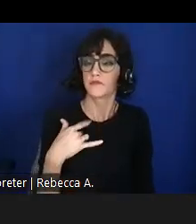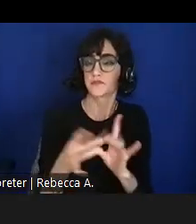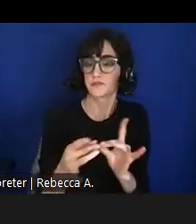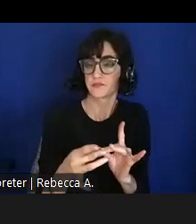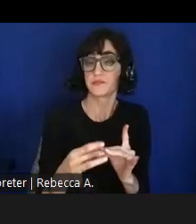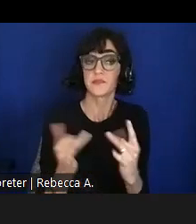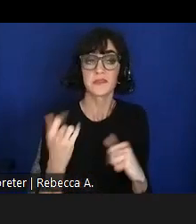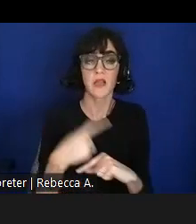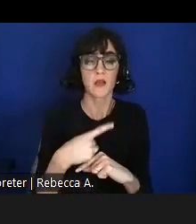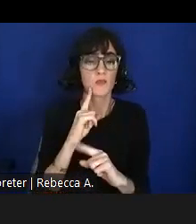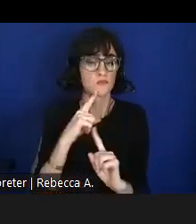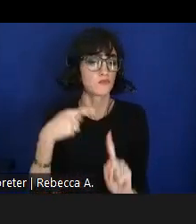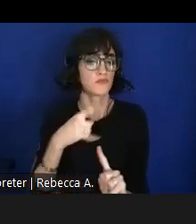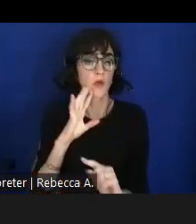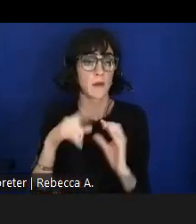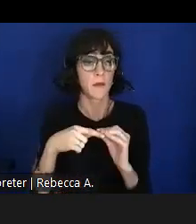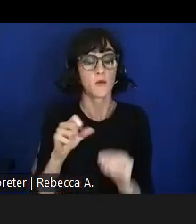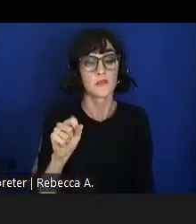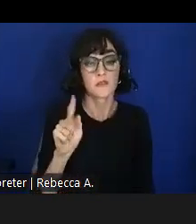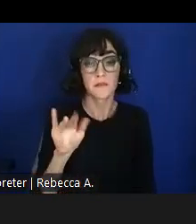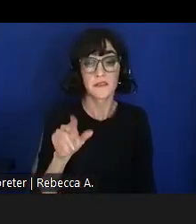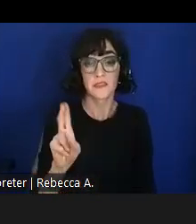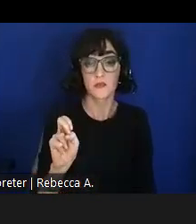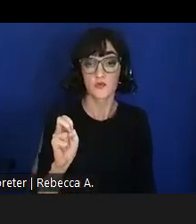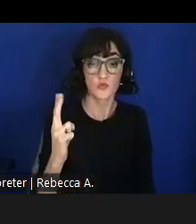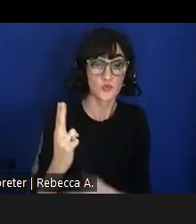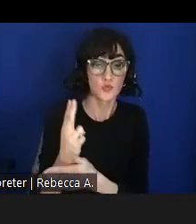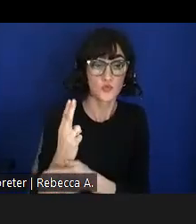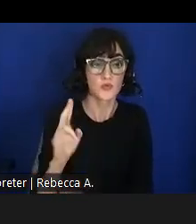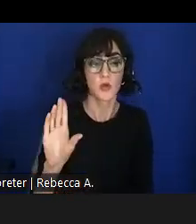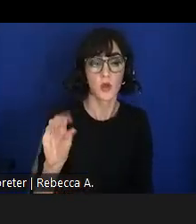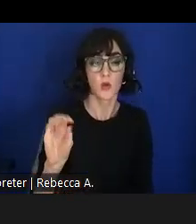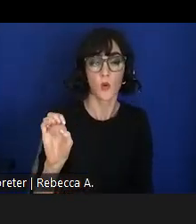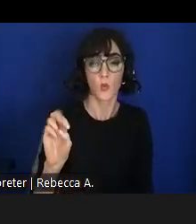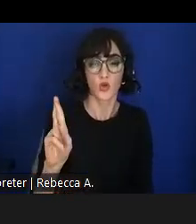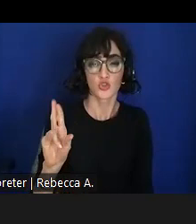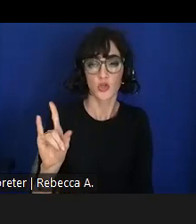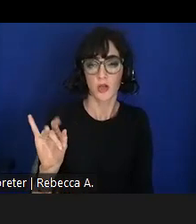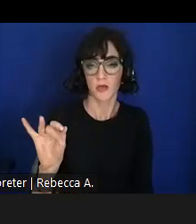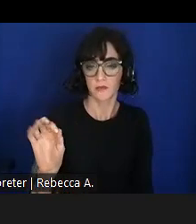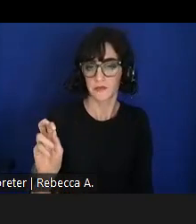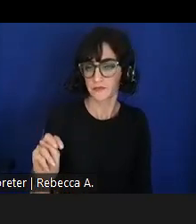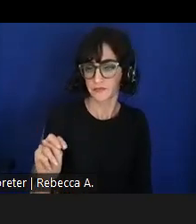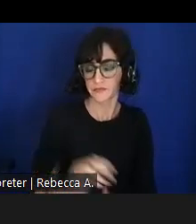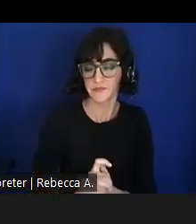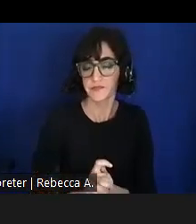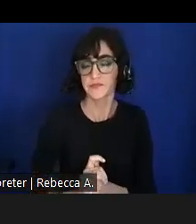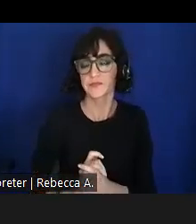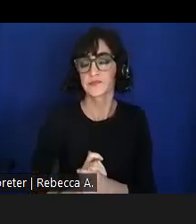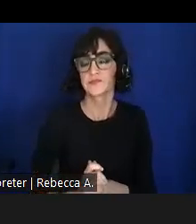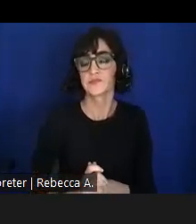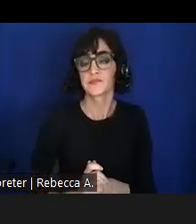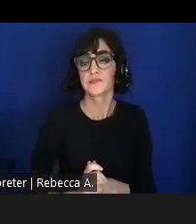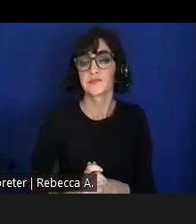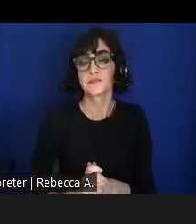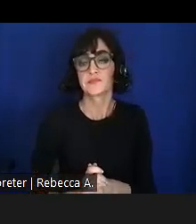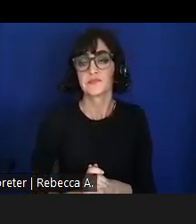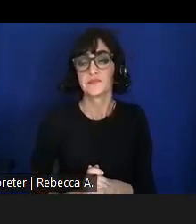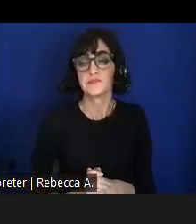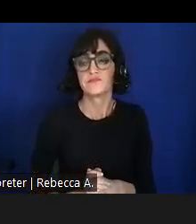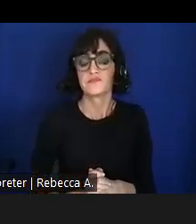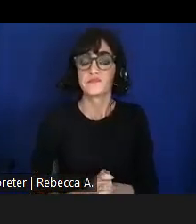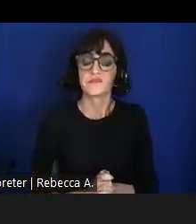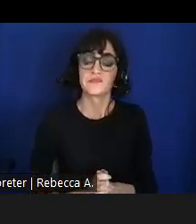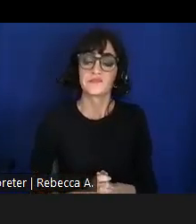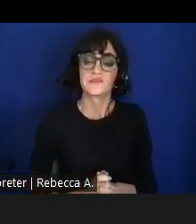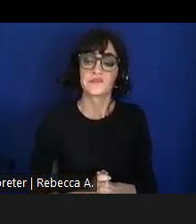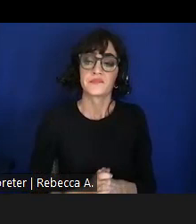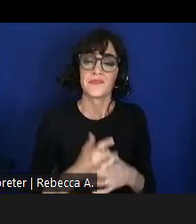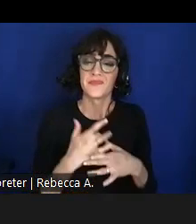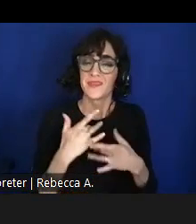use coercion and substance use coercion is typically talked about when speaking about